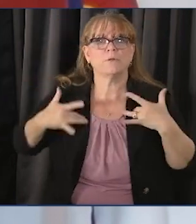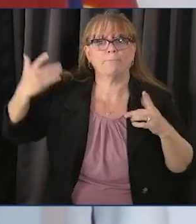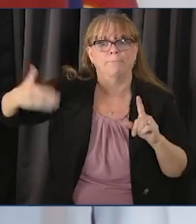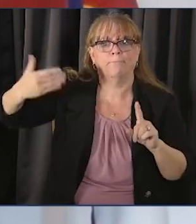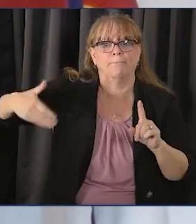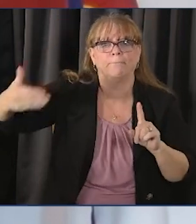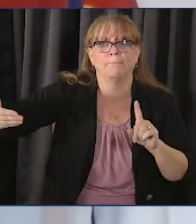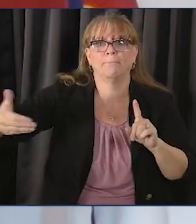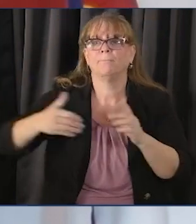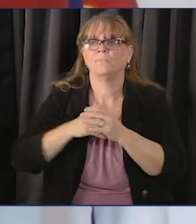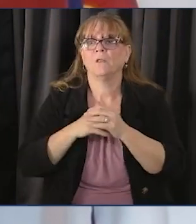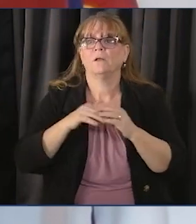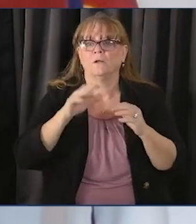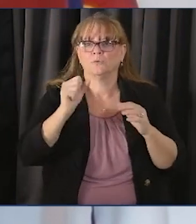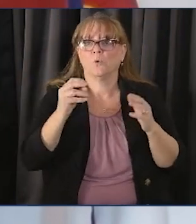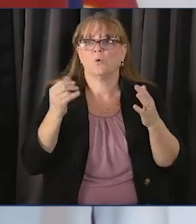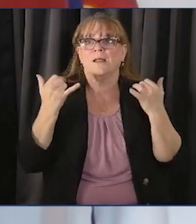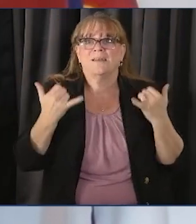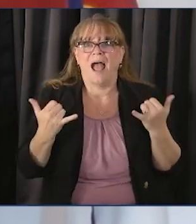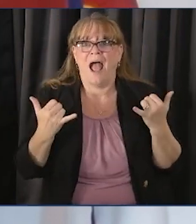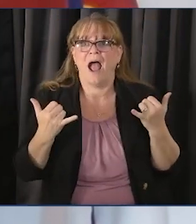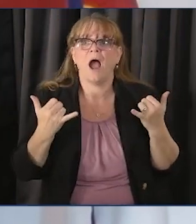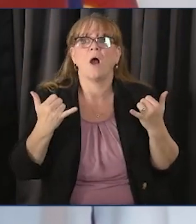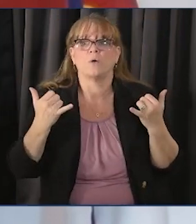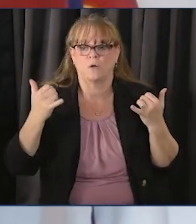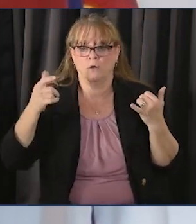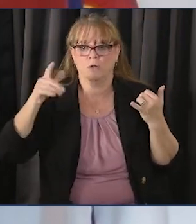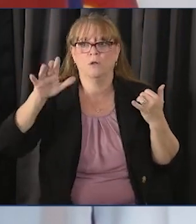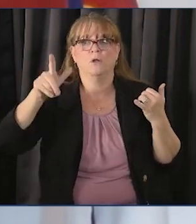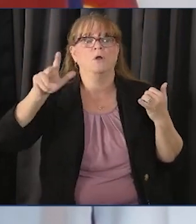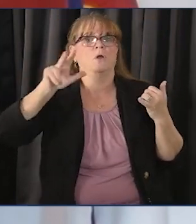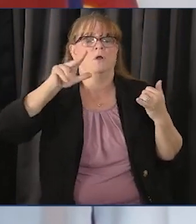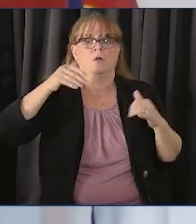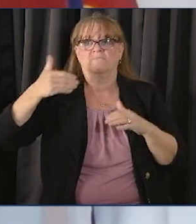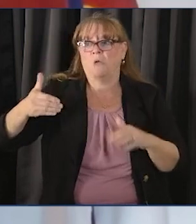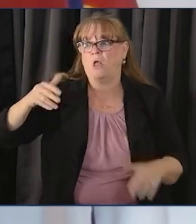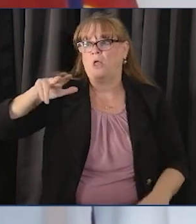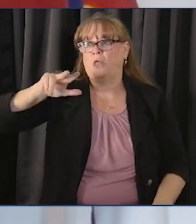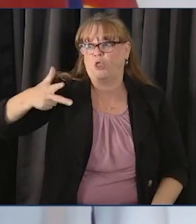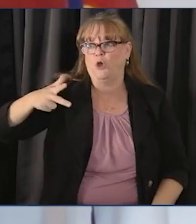week, I let the Biden transition team know that we hope that we can get to a point where